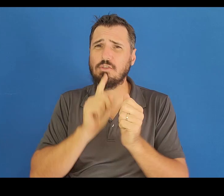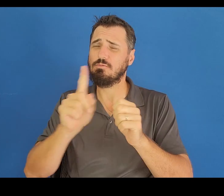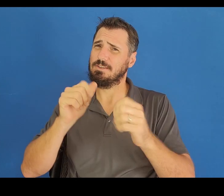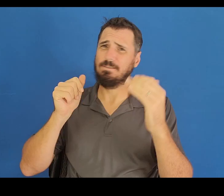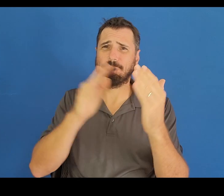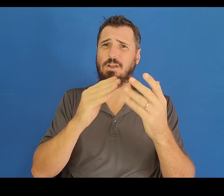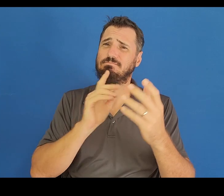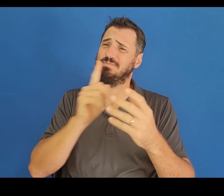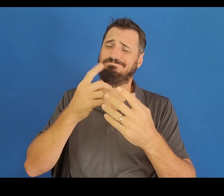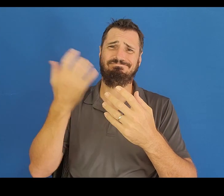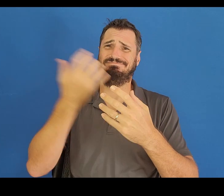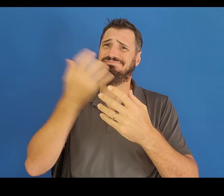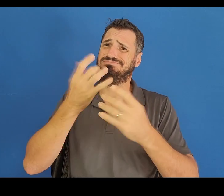challenges over the past two years.